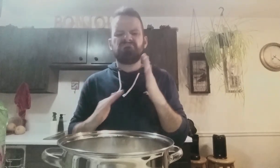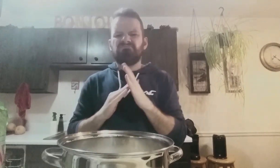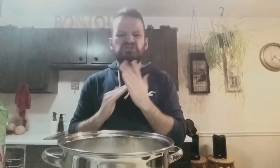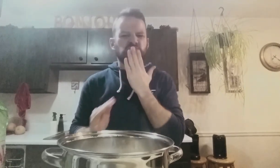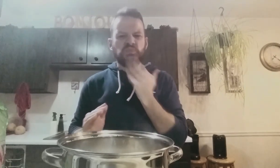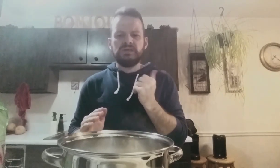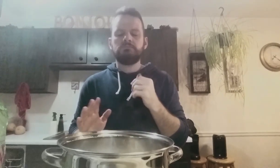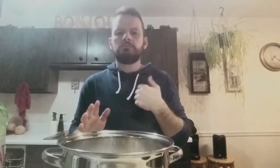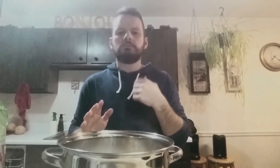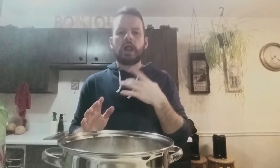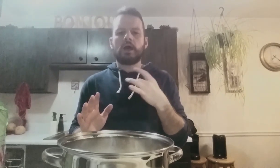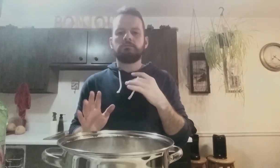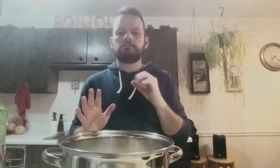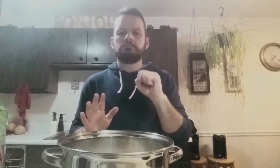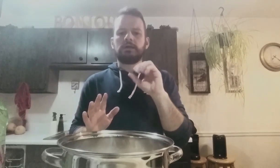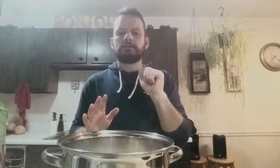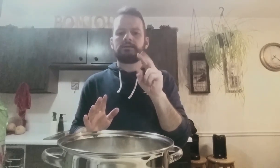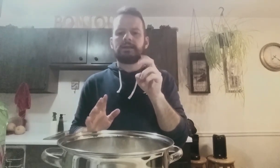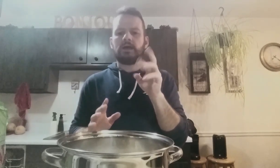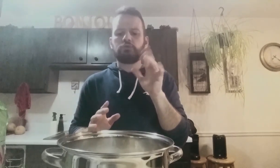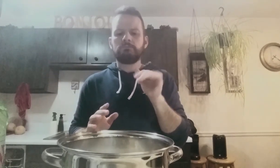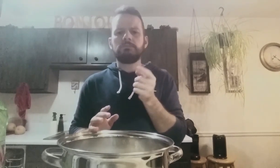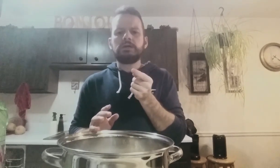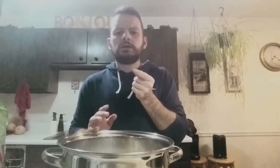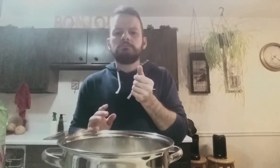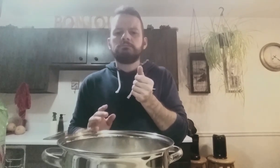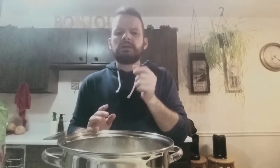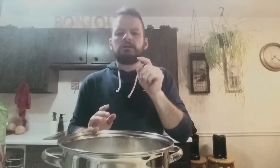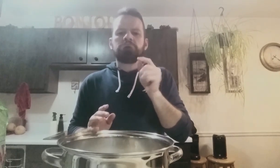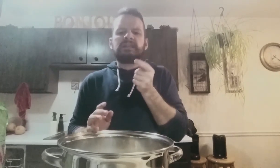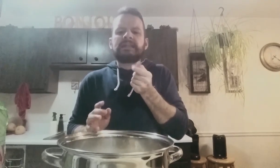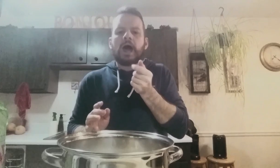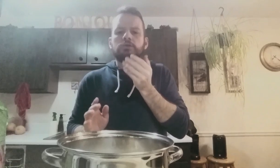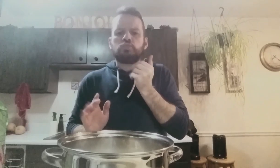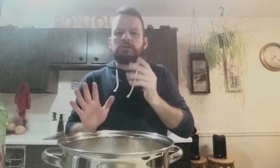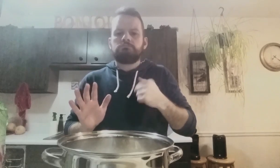I don't have a sweet tooth, so I like it savoury with tad sweetness.